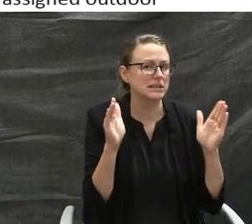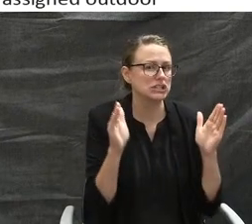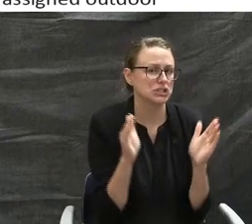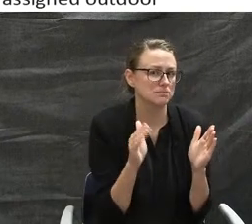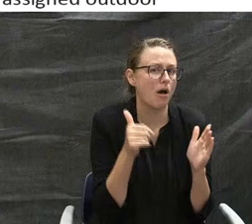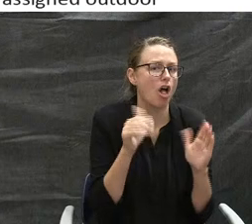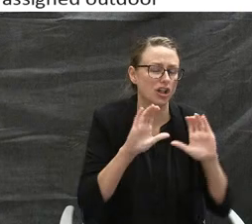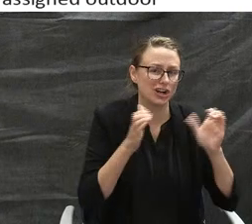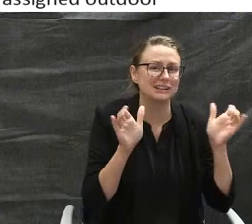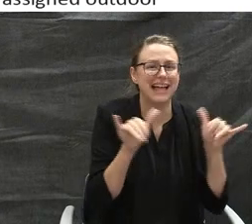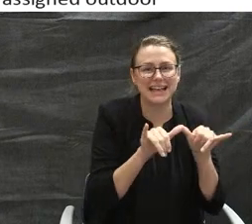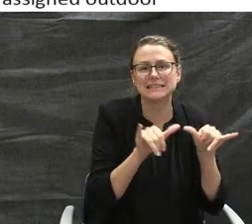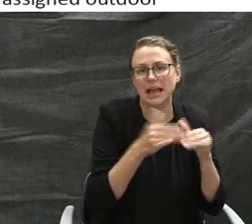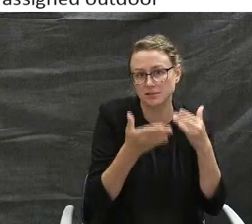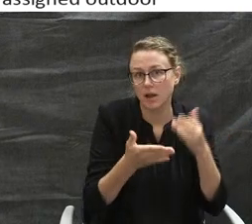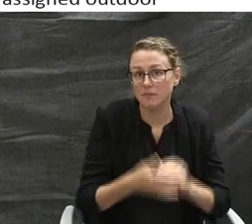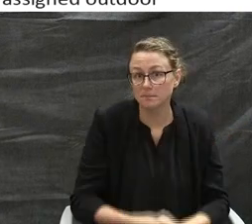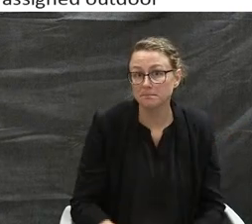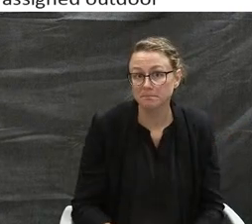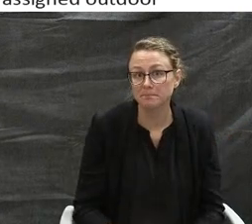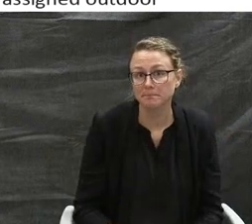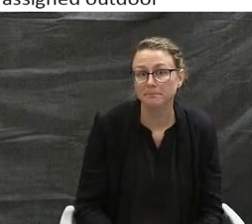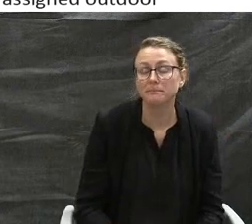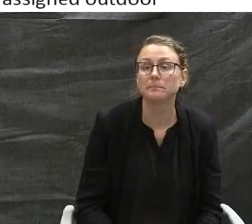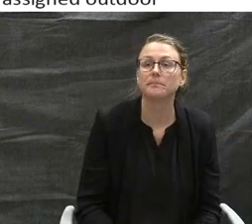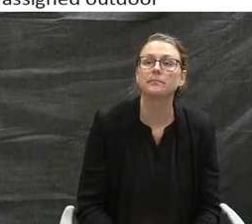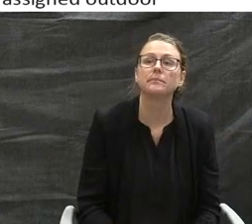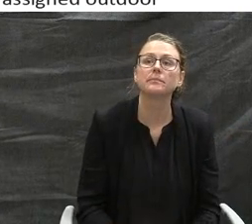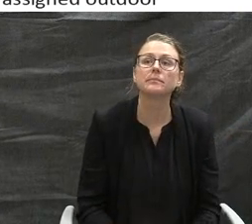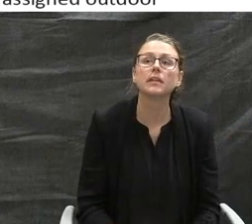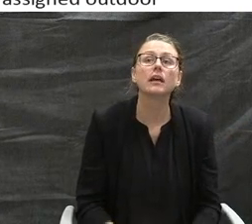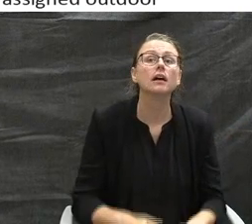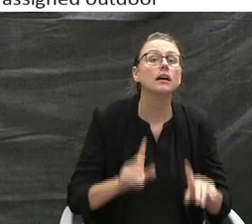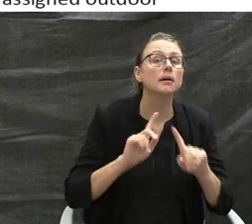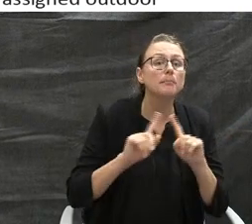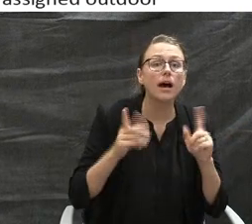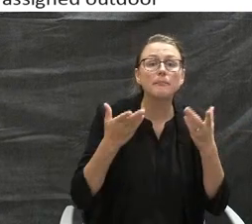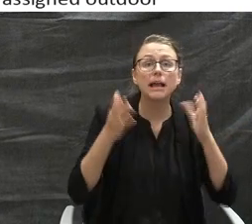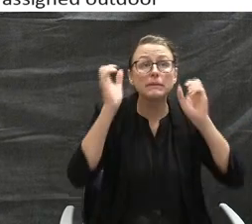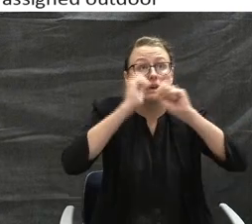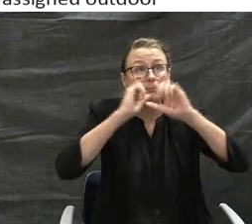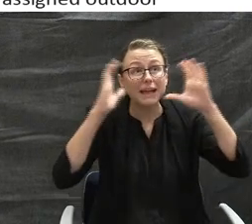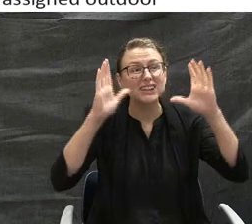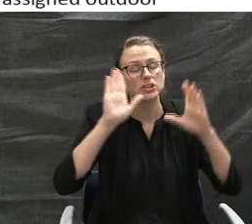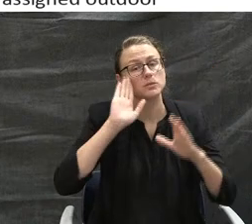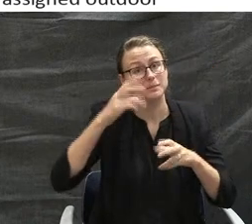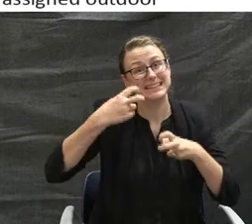a result of that. But you might imagine that it's going to be very difficult for